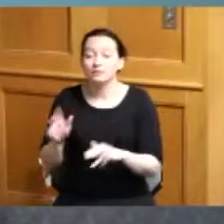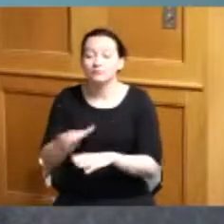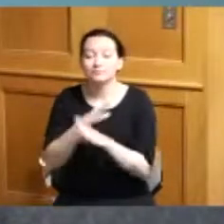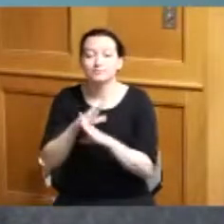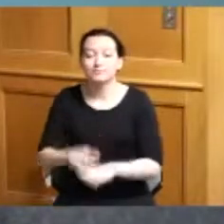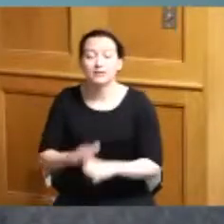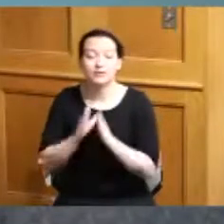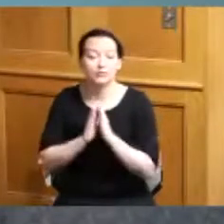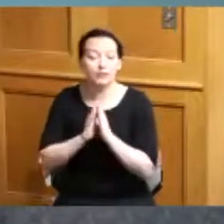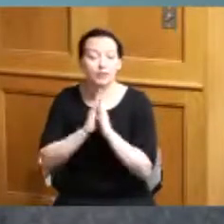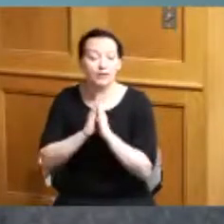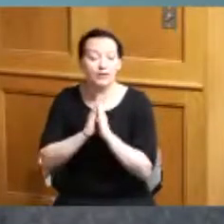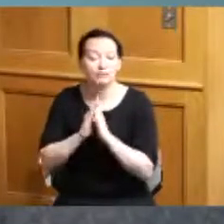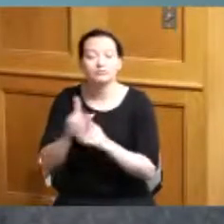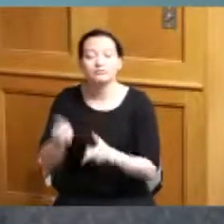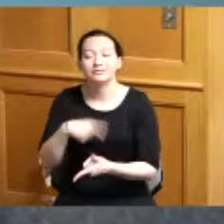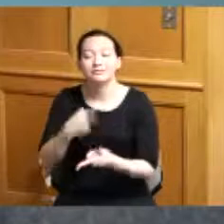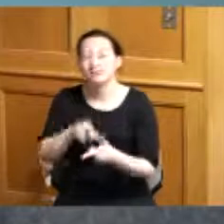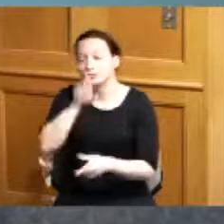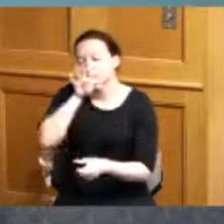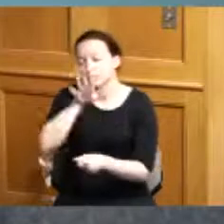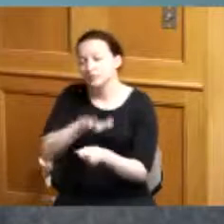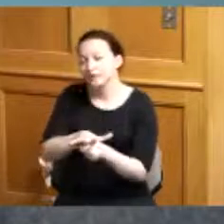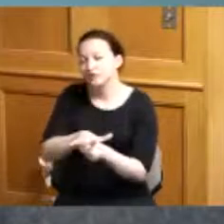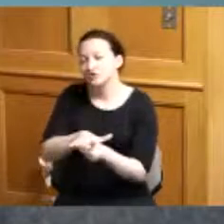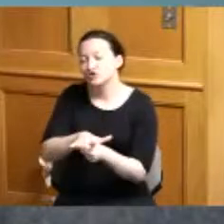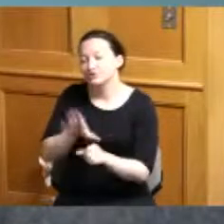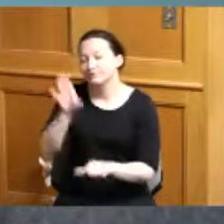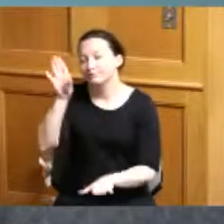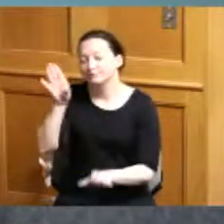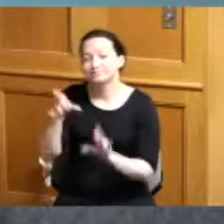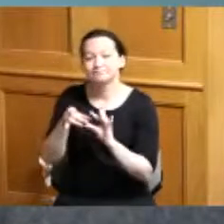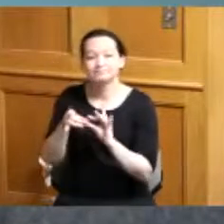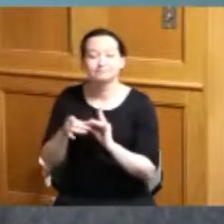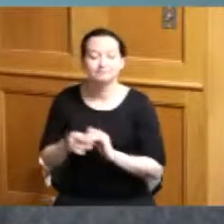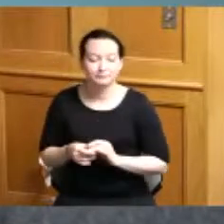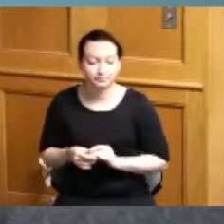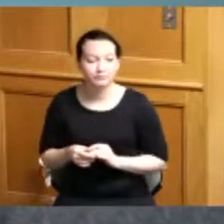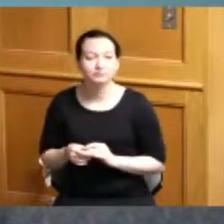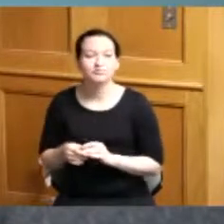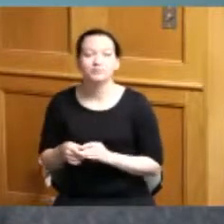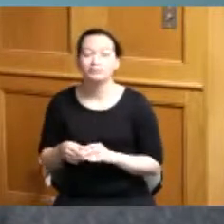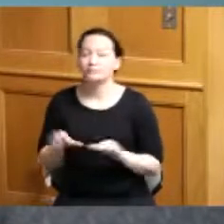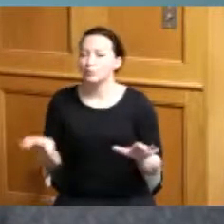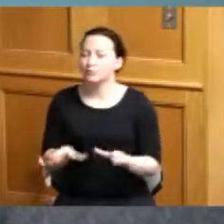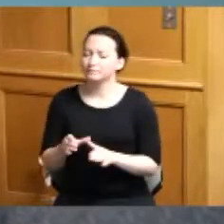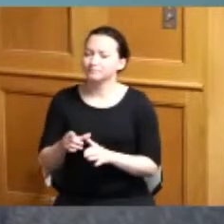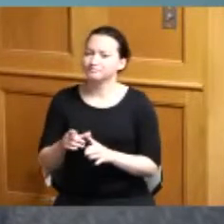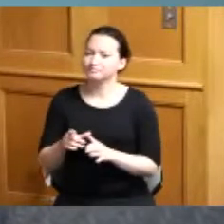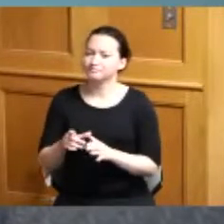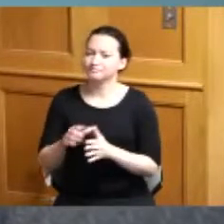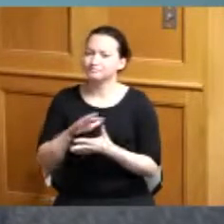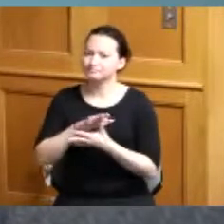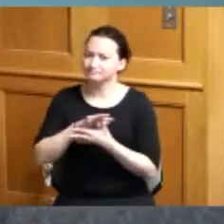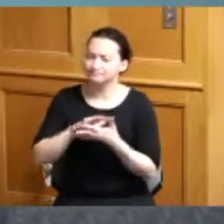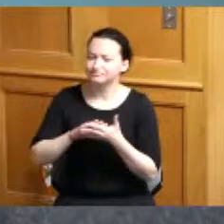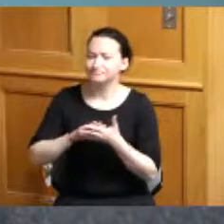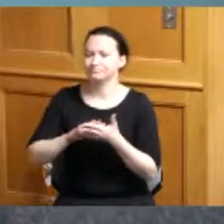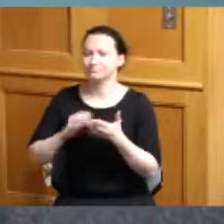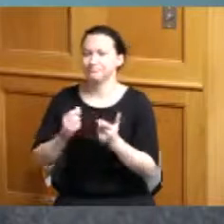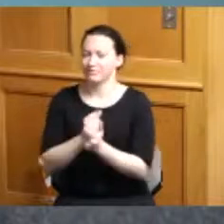silent prayer followed by the Pledge of Allegiance and we do this with all of the violence and